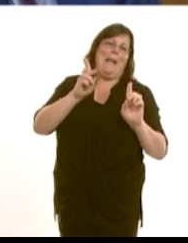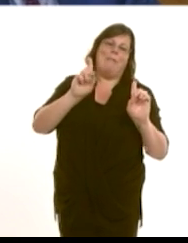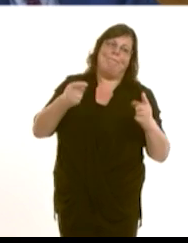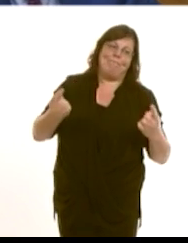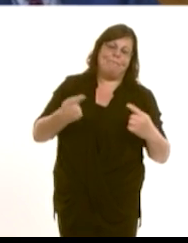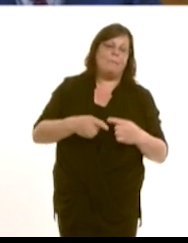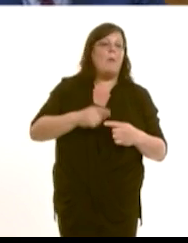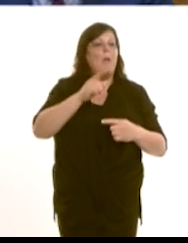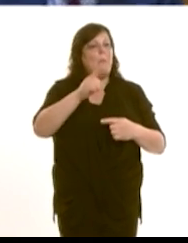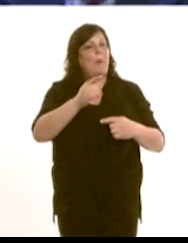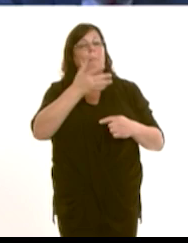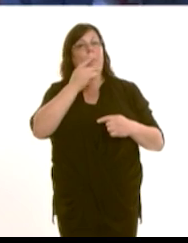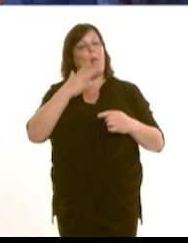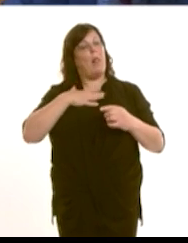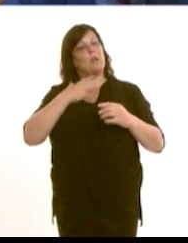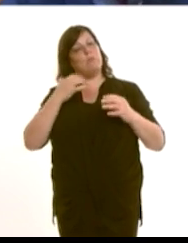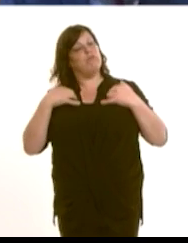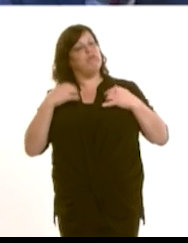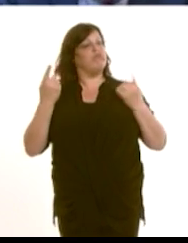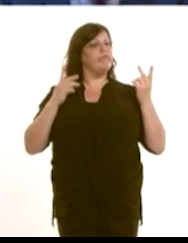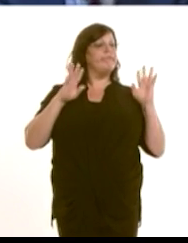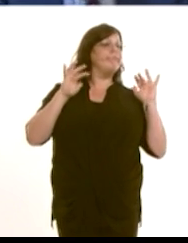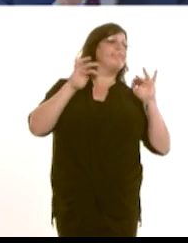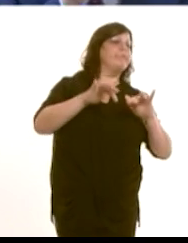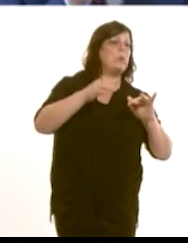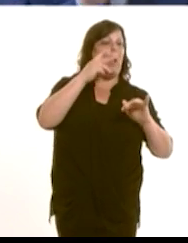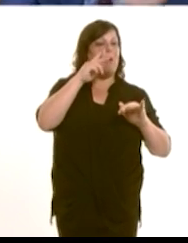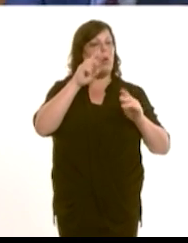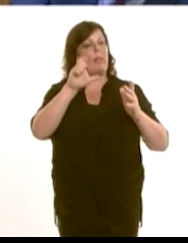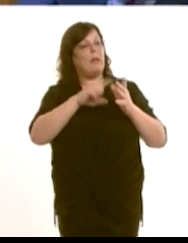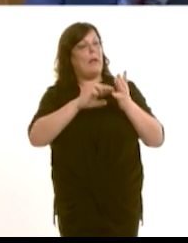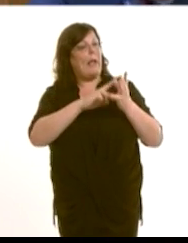way, of course, they can act as economic drivers, and weíll continue to work with the stakeholders